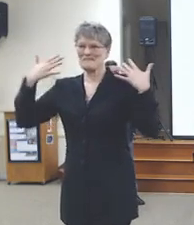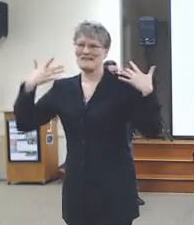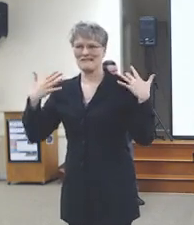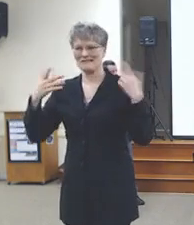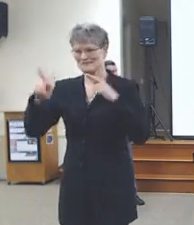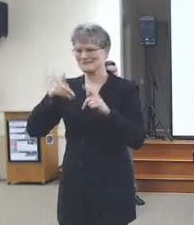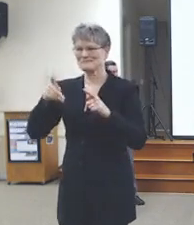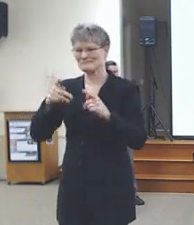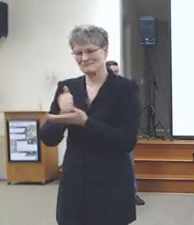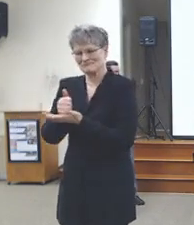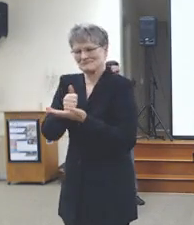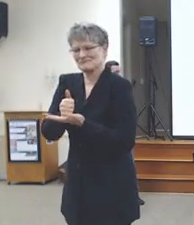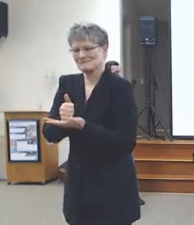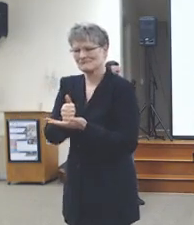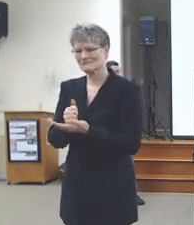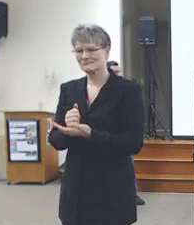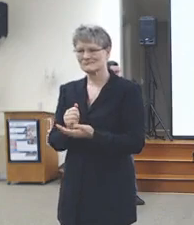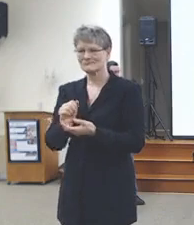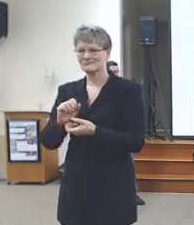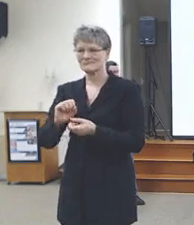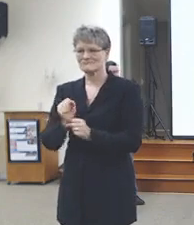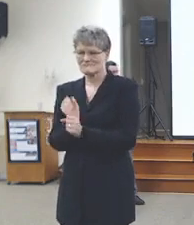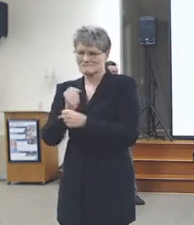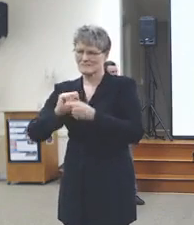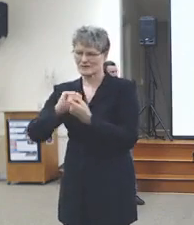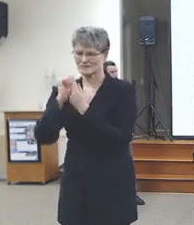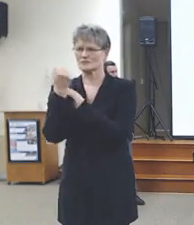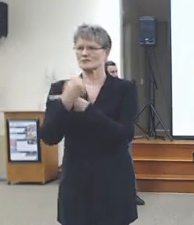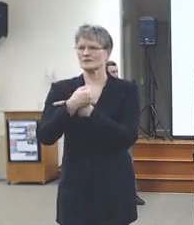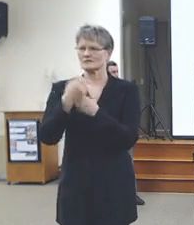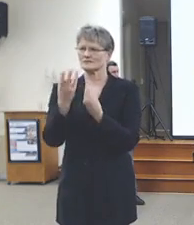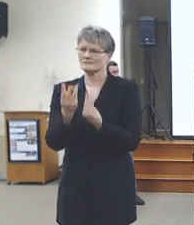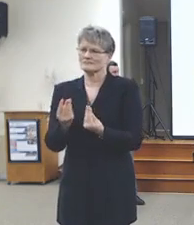easy as possible on the people that are that are that are being instructed to